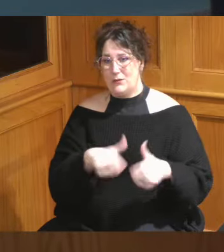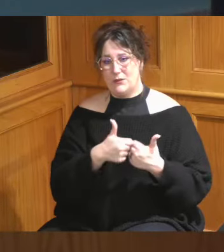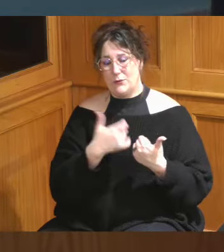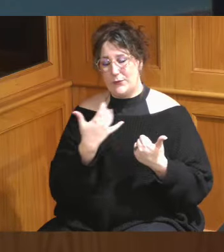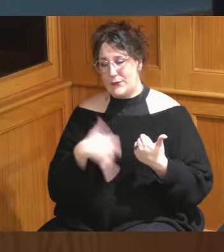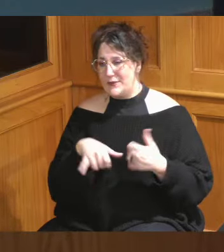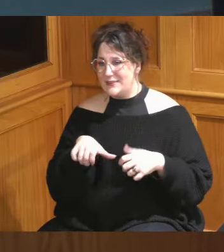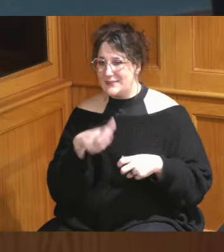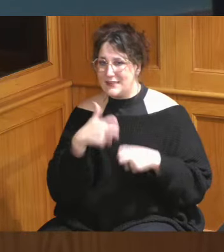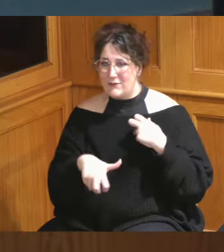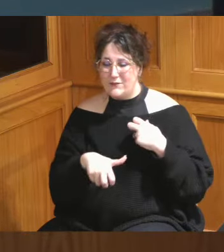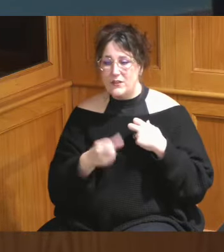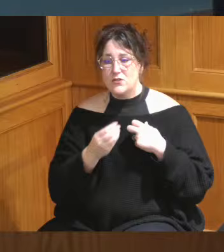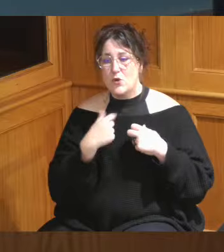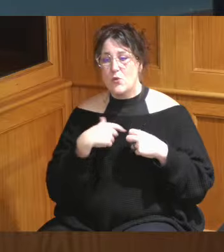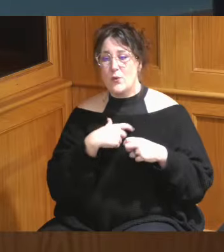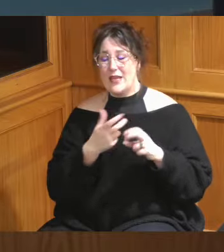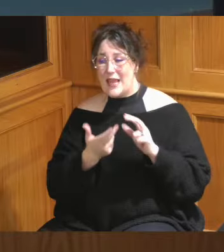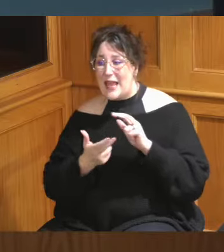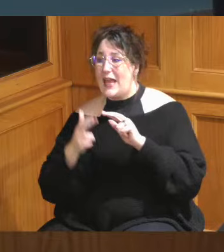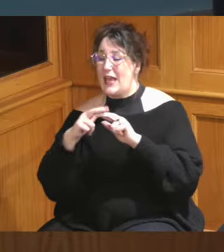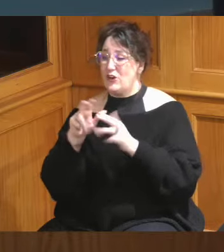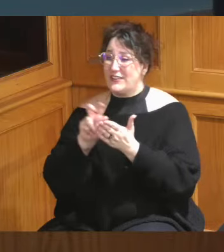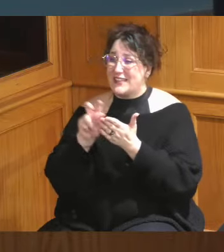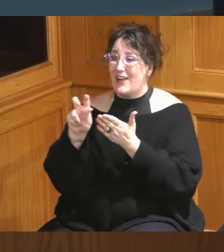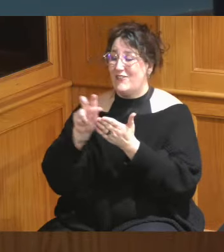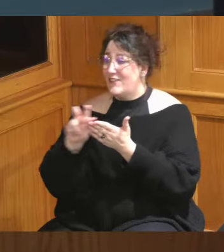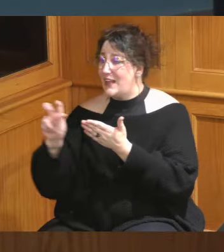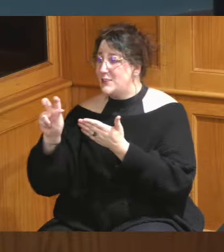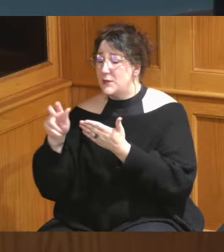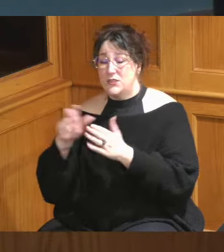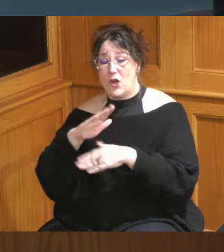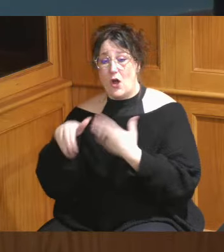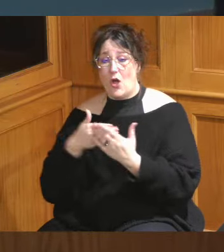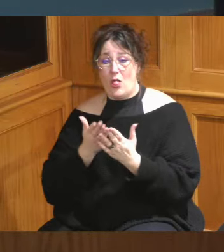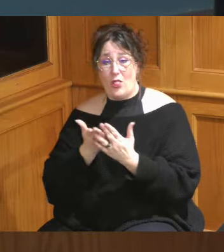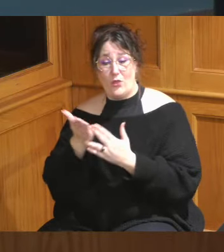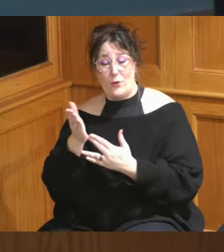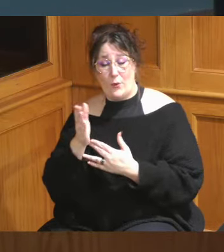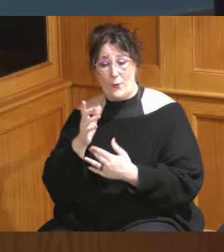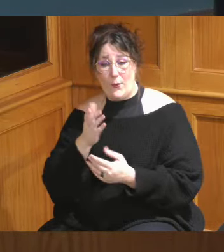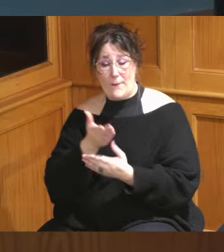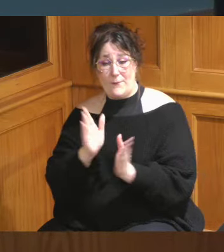we increased some investments. they're all through public safety. the Sheriff, the Prosecutor, the